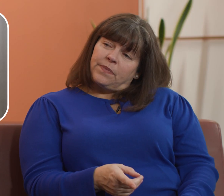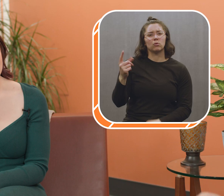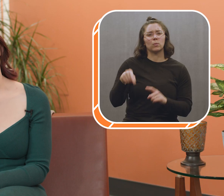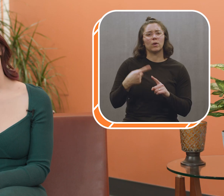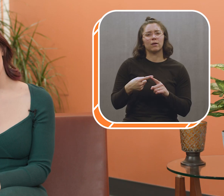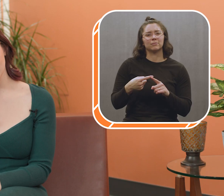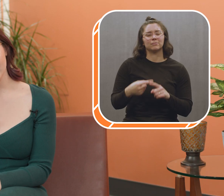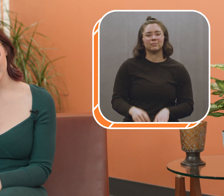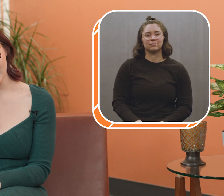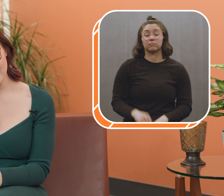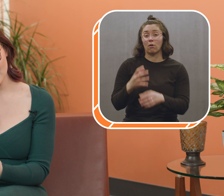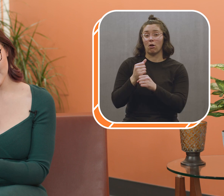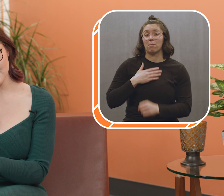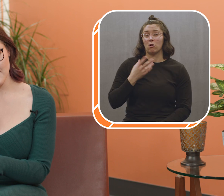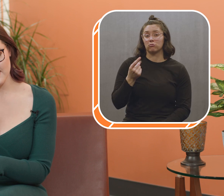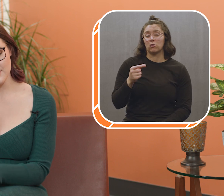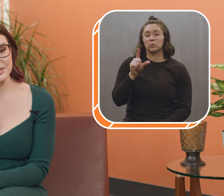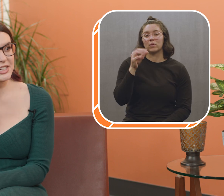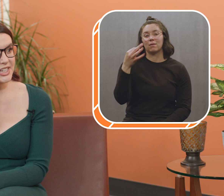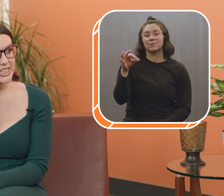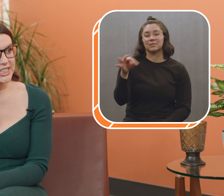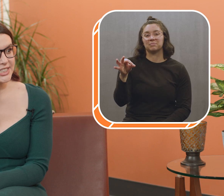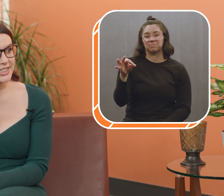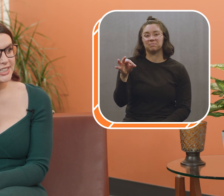I got my dog in 2019.